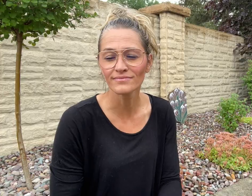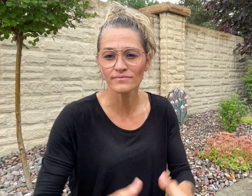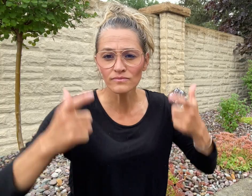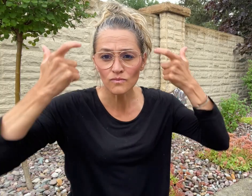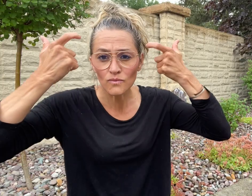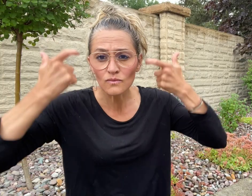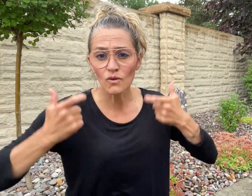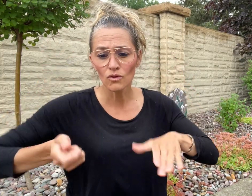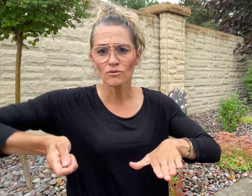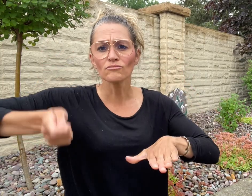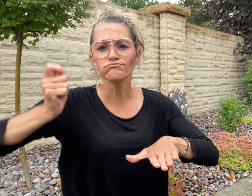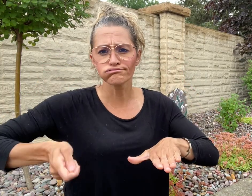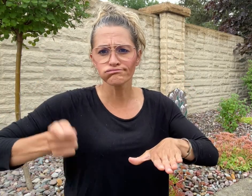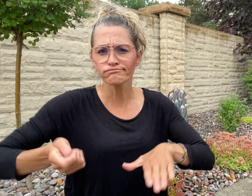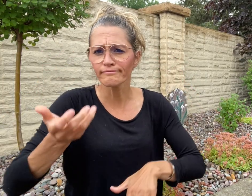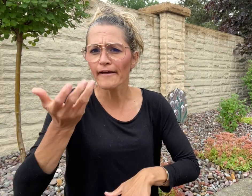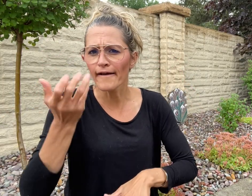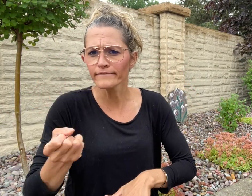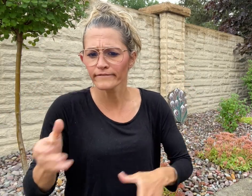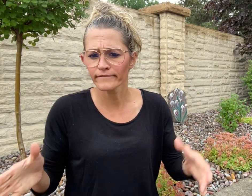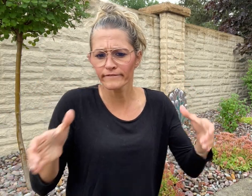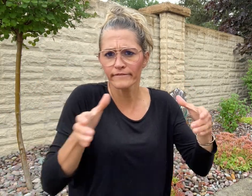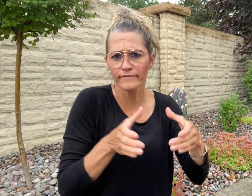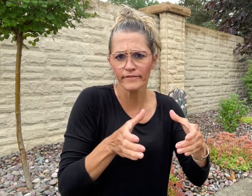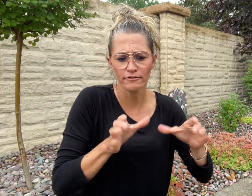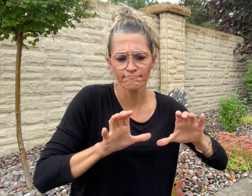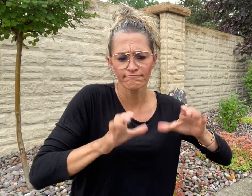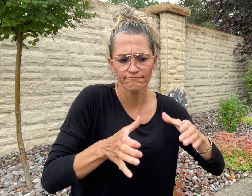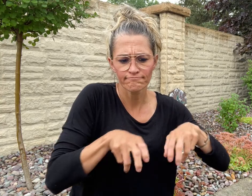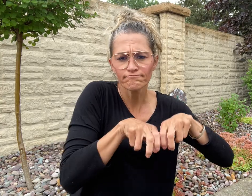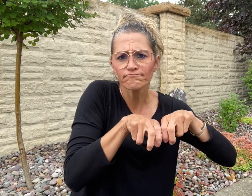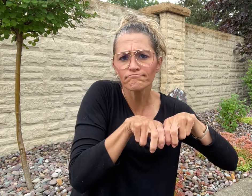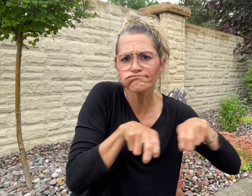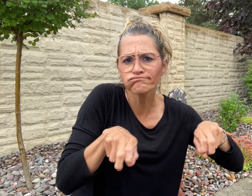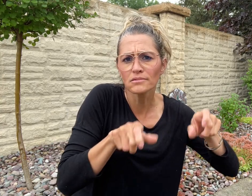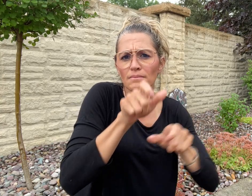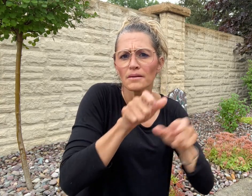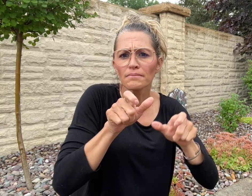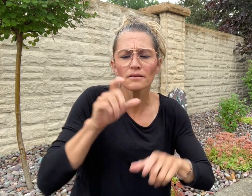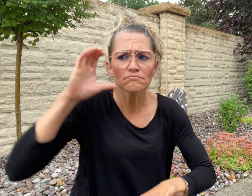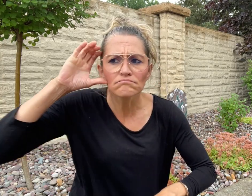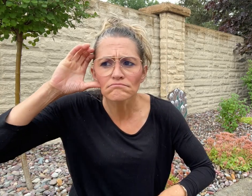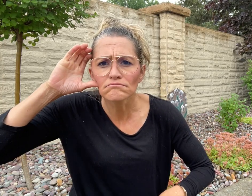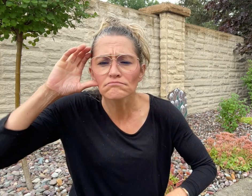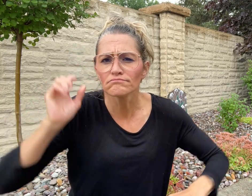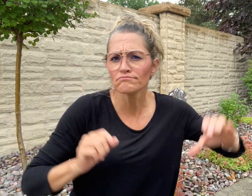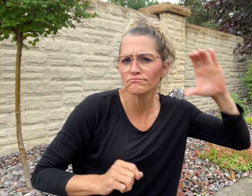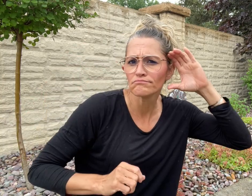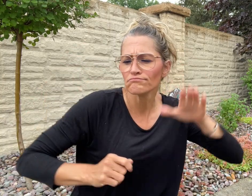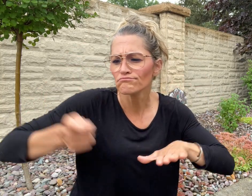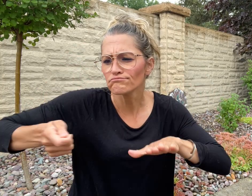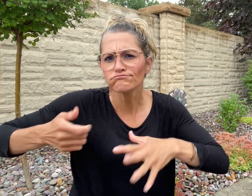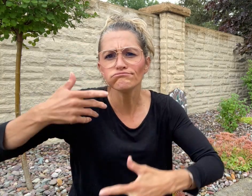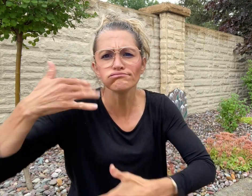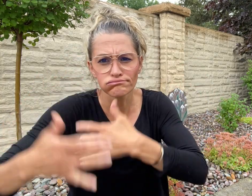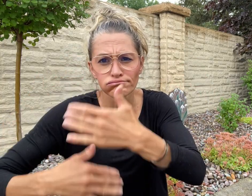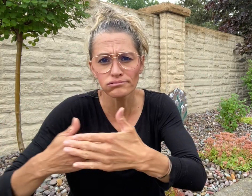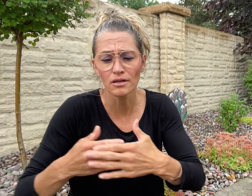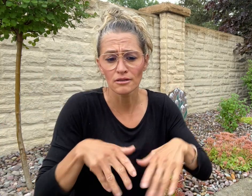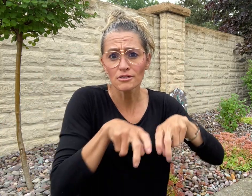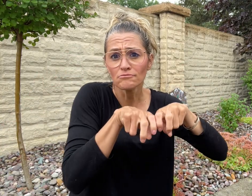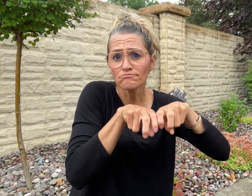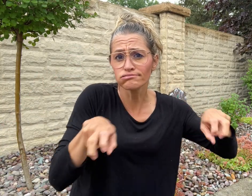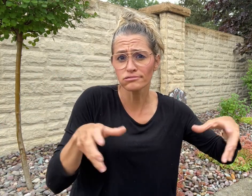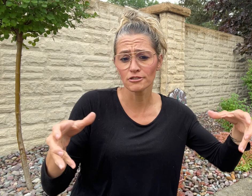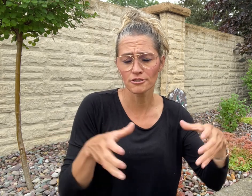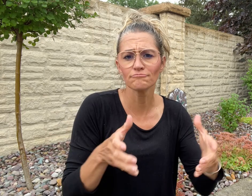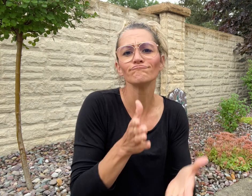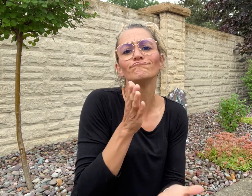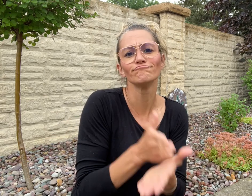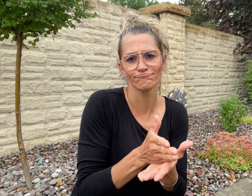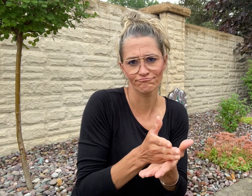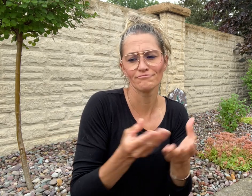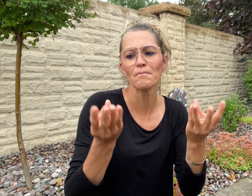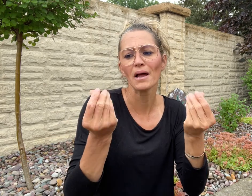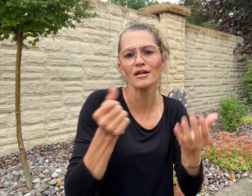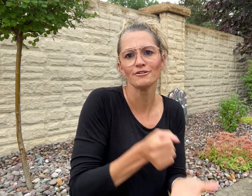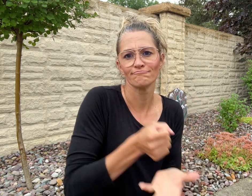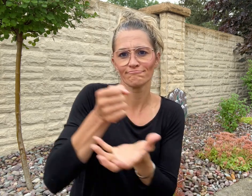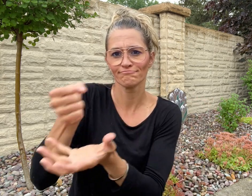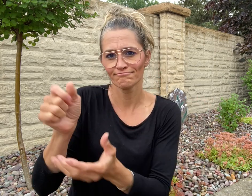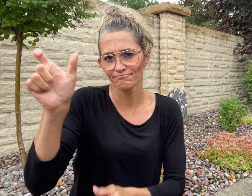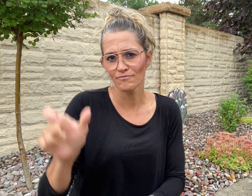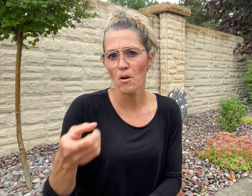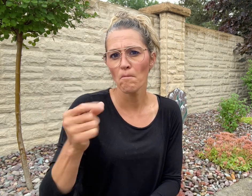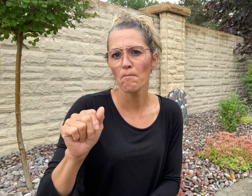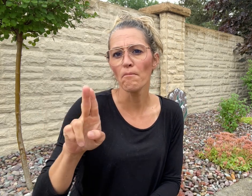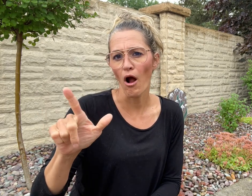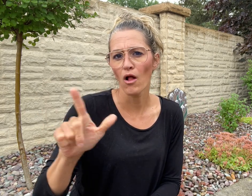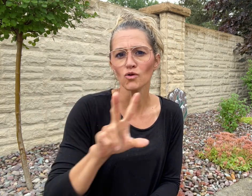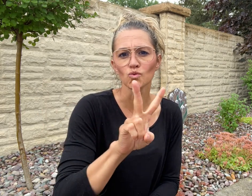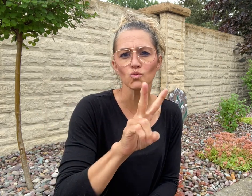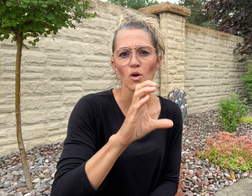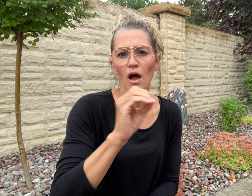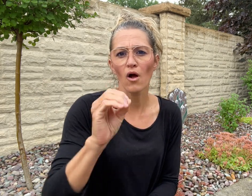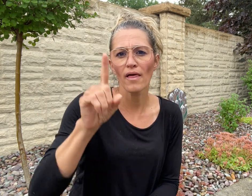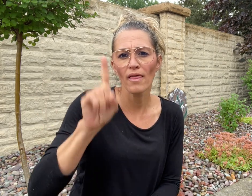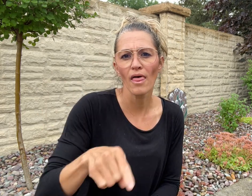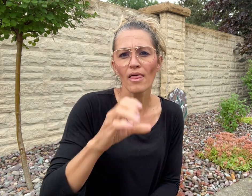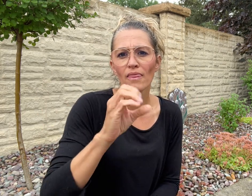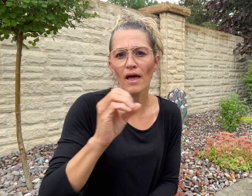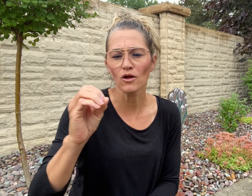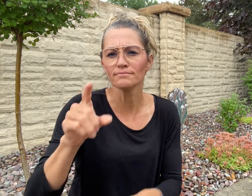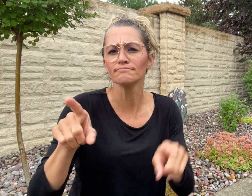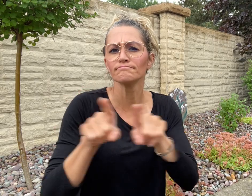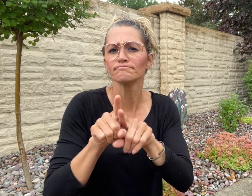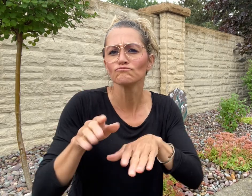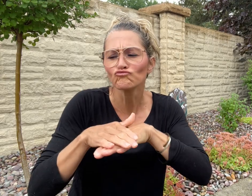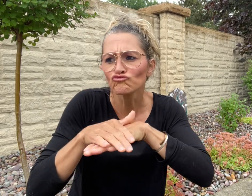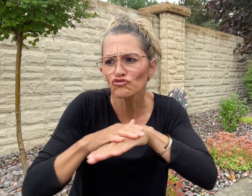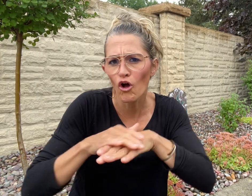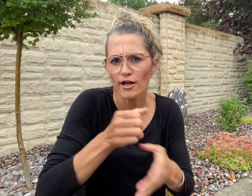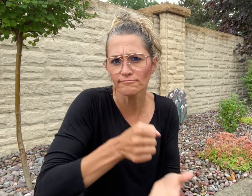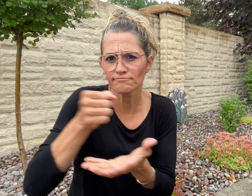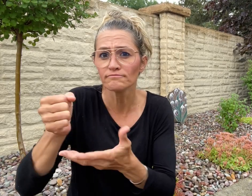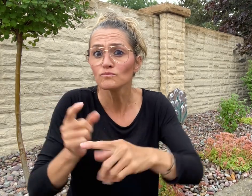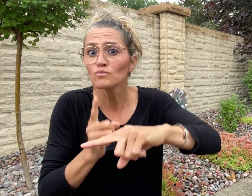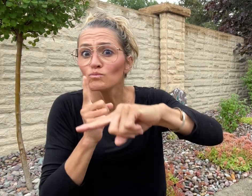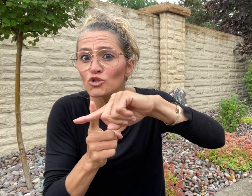The jury came to a decision to award Paul $200,000 in compensation